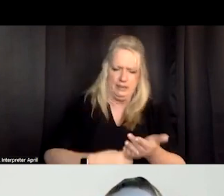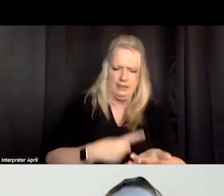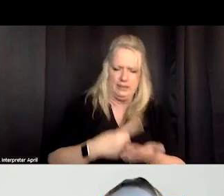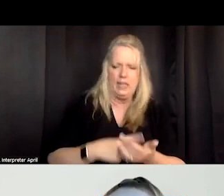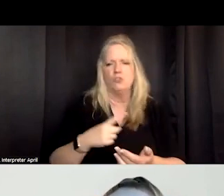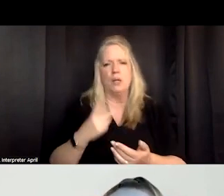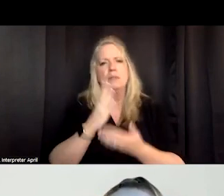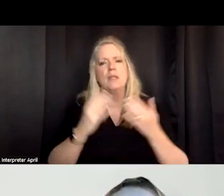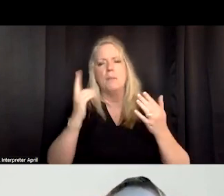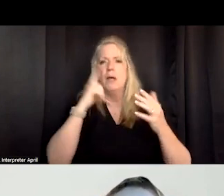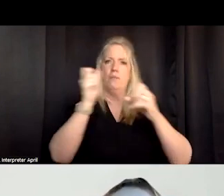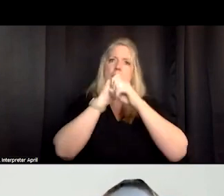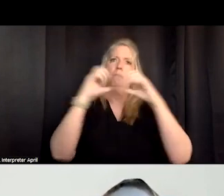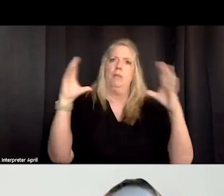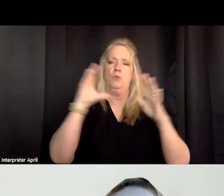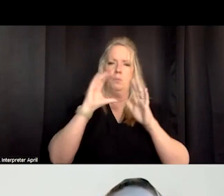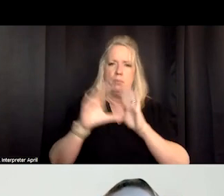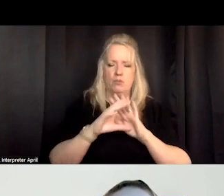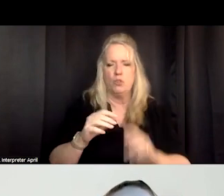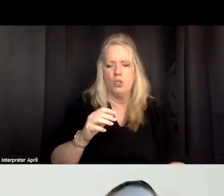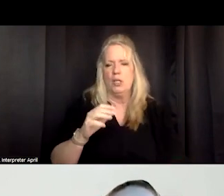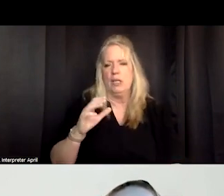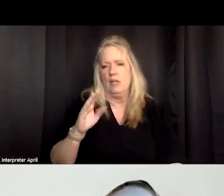BIGGER PICTURE CHALLENGES THAT FOLKS ARE HAVING. AT THE STATE LEVEL,